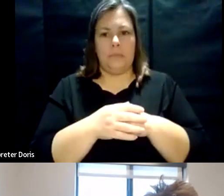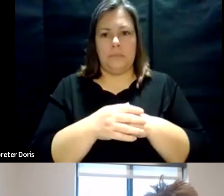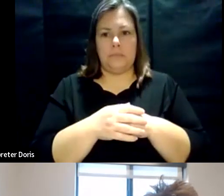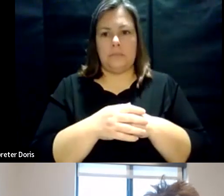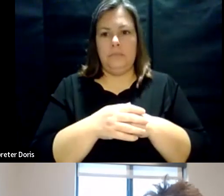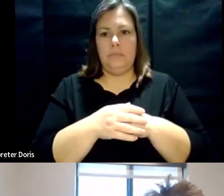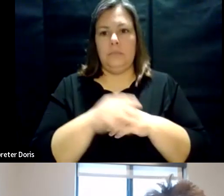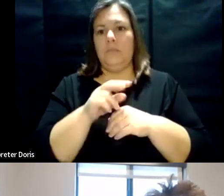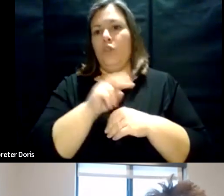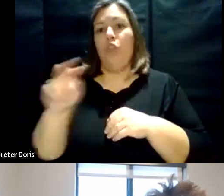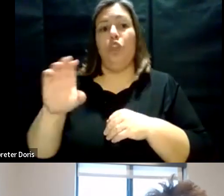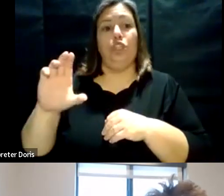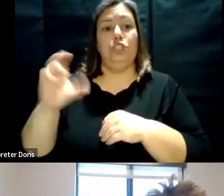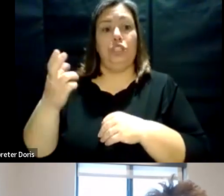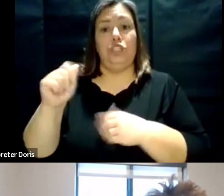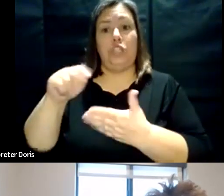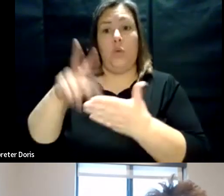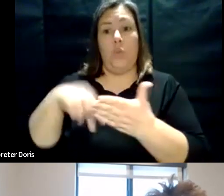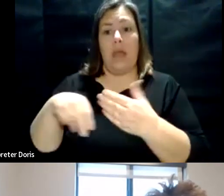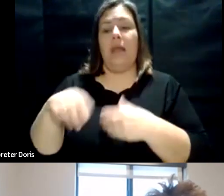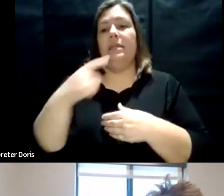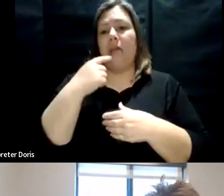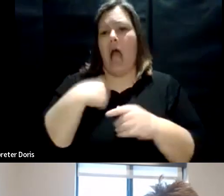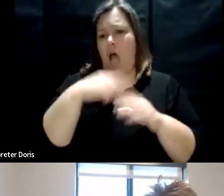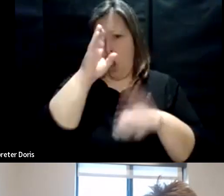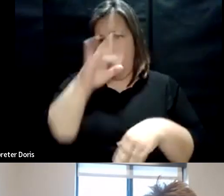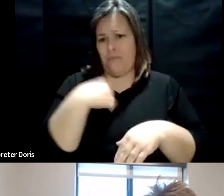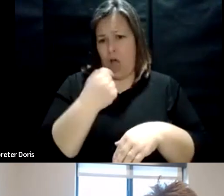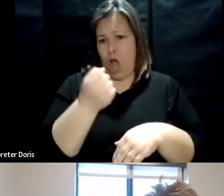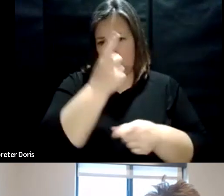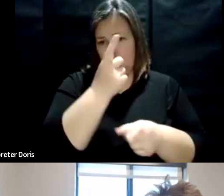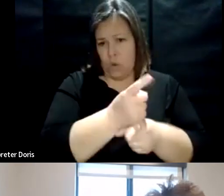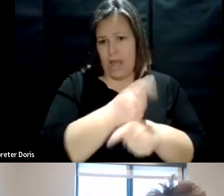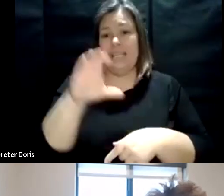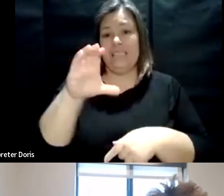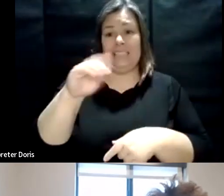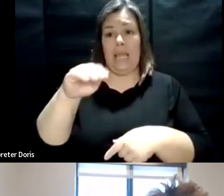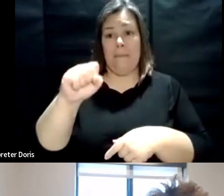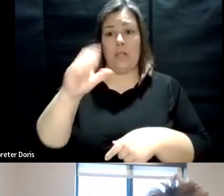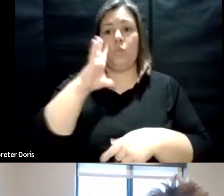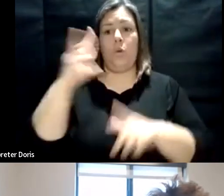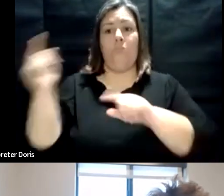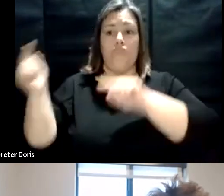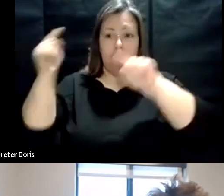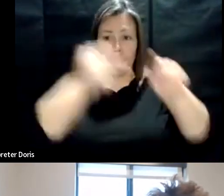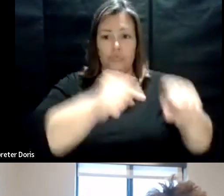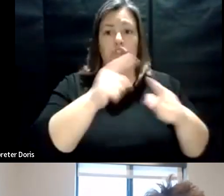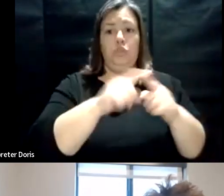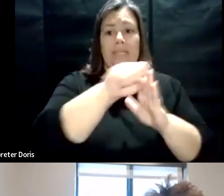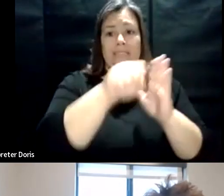So maybe if you want to share some of those exampleses or what you've witnessed or what has happened to you or any of your fellow folks that you know are issued in your state going on in these settings. And I see there is a question in the chat personal? I see there is a question in the chat. No. A person asked I hope I'm understanding correctly.